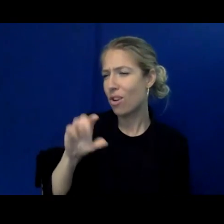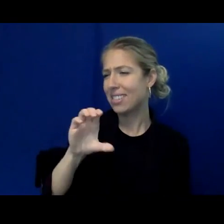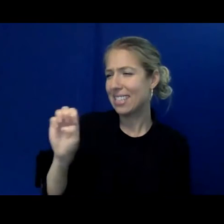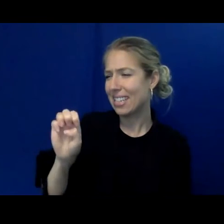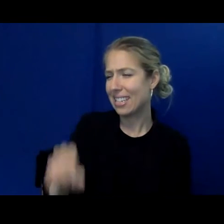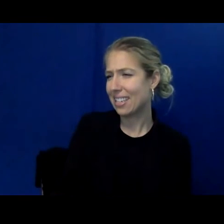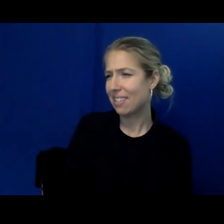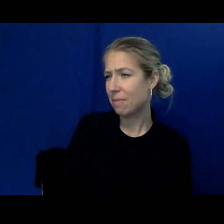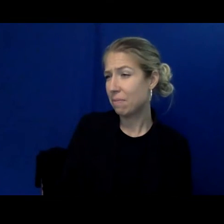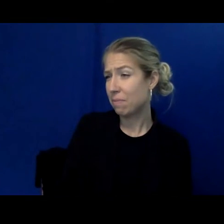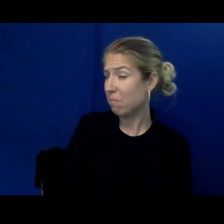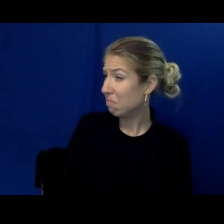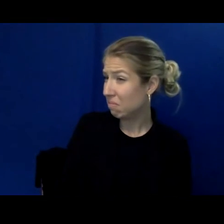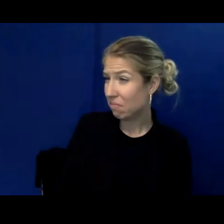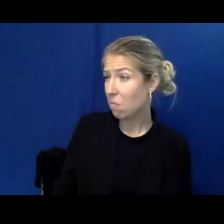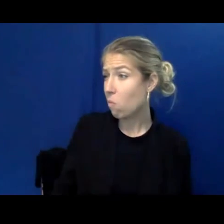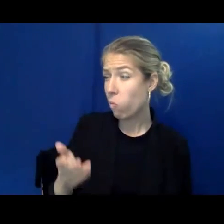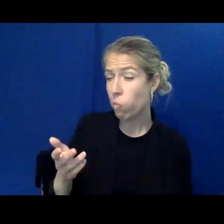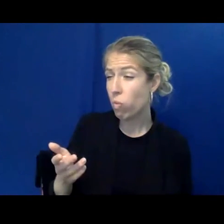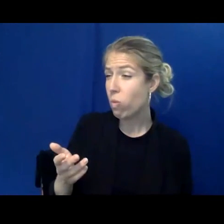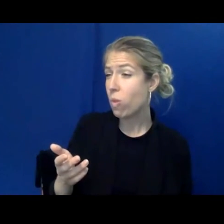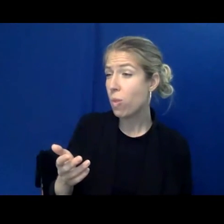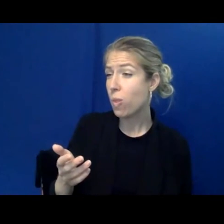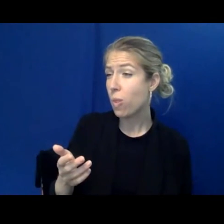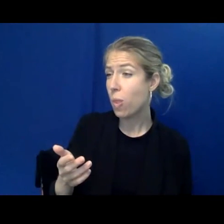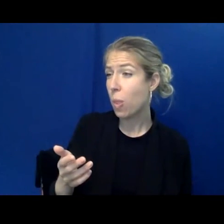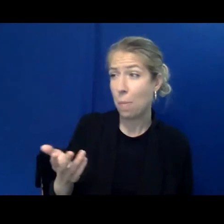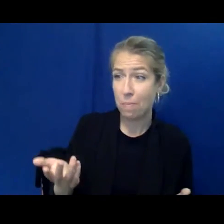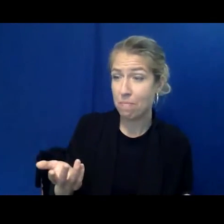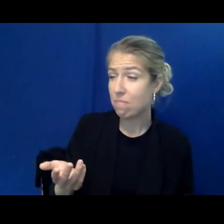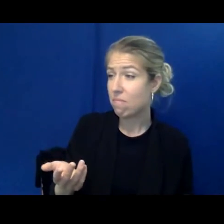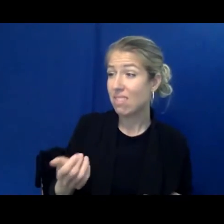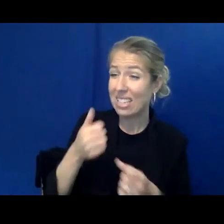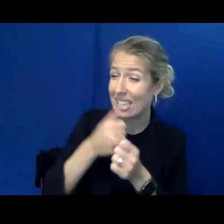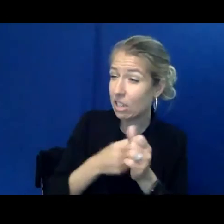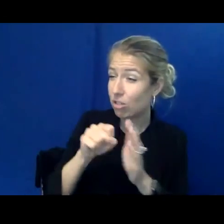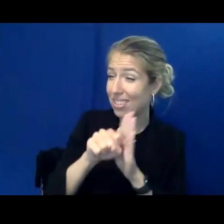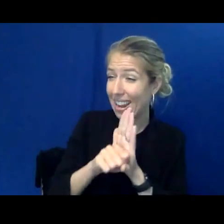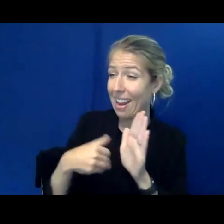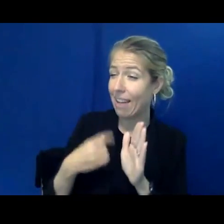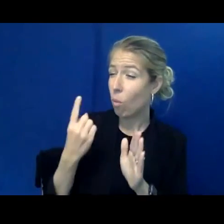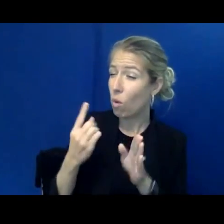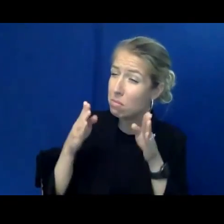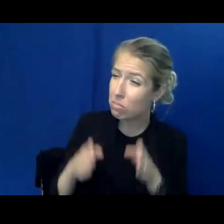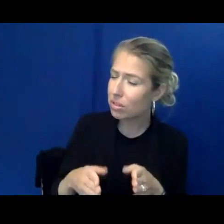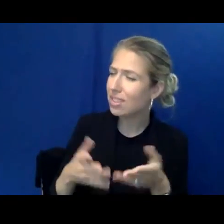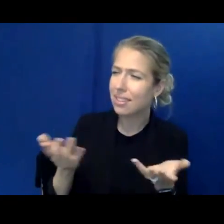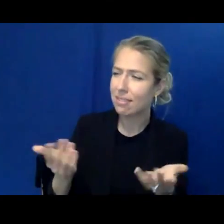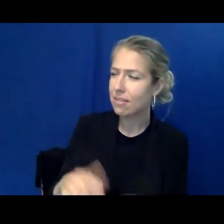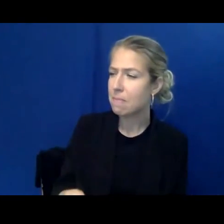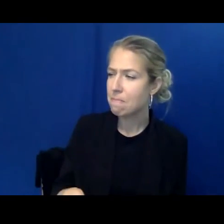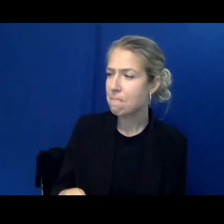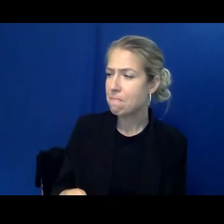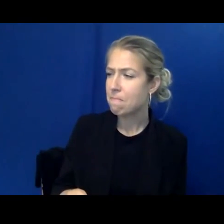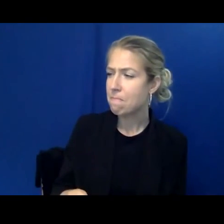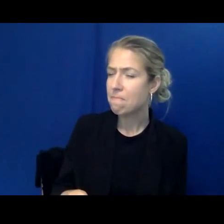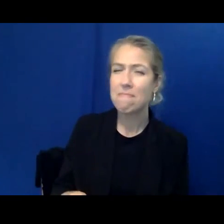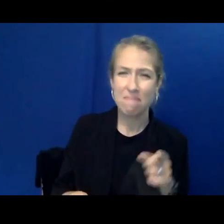Is there a way for folks to reach out by state, some folks, one of our questioners, commenters